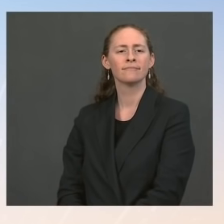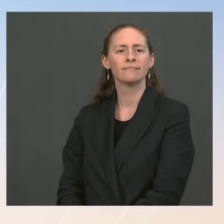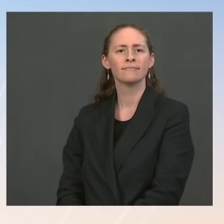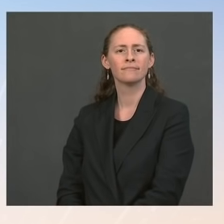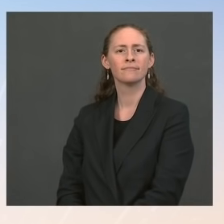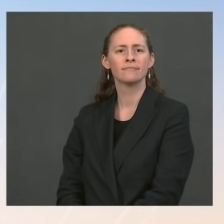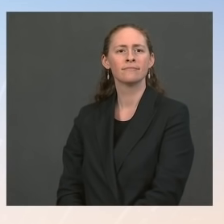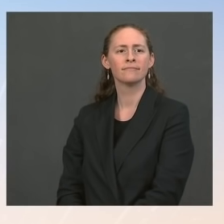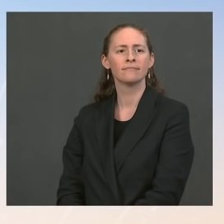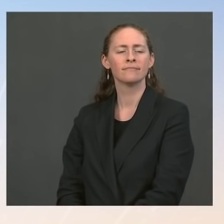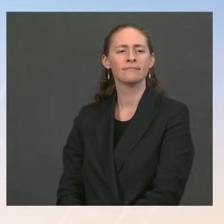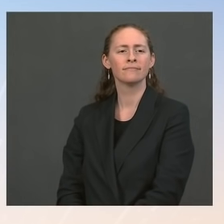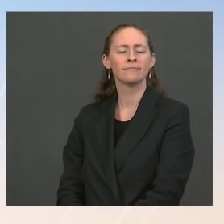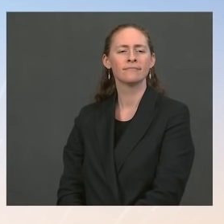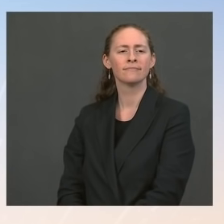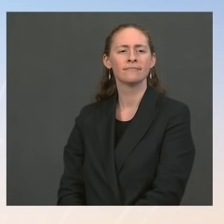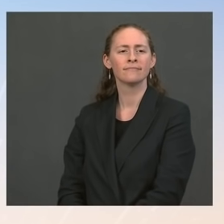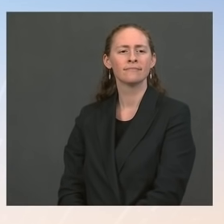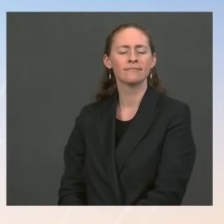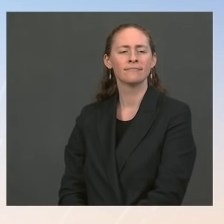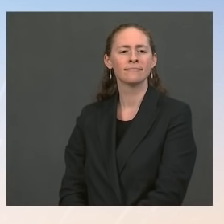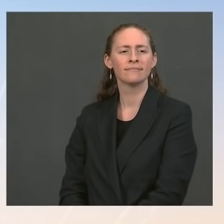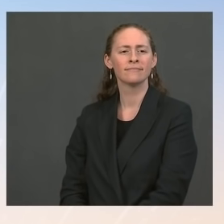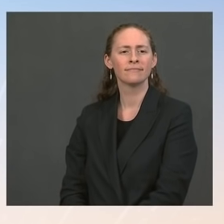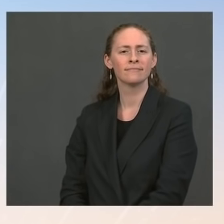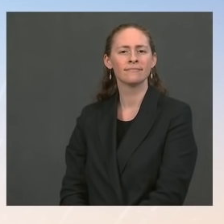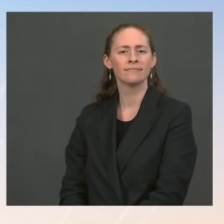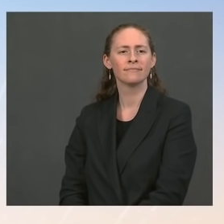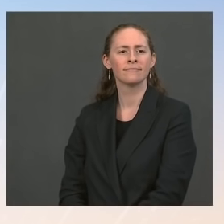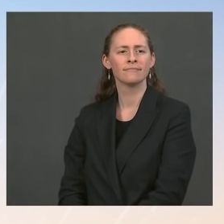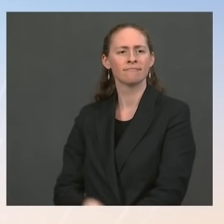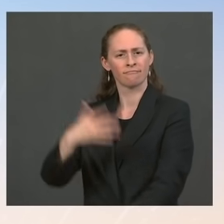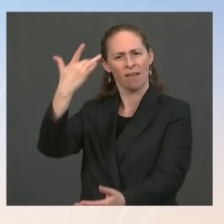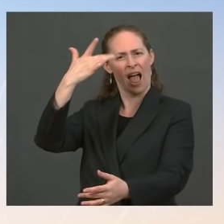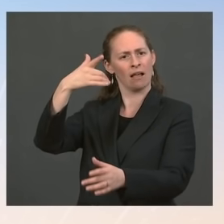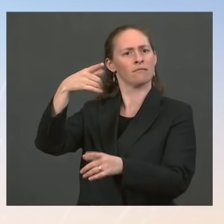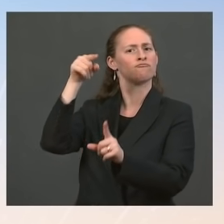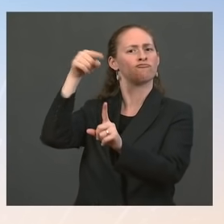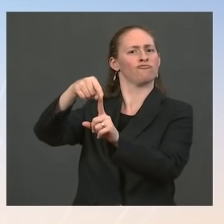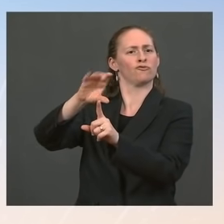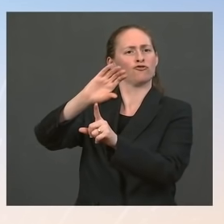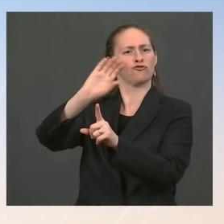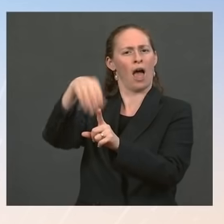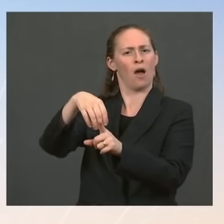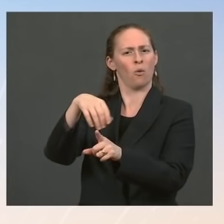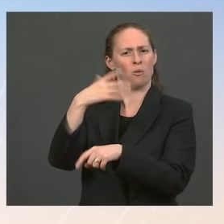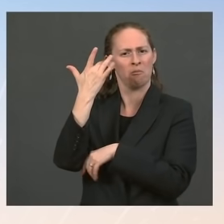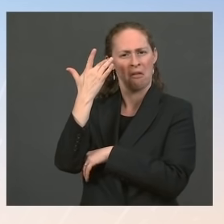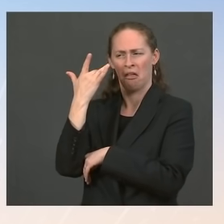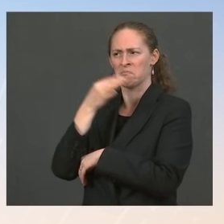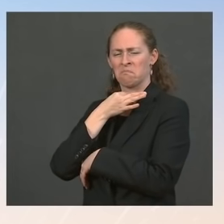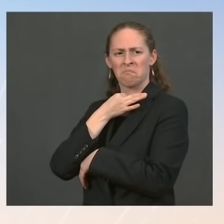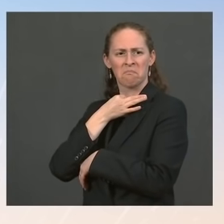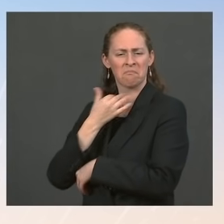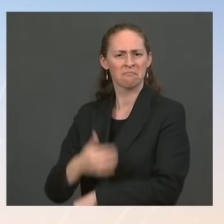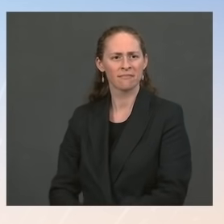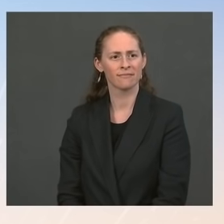why, in specifics, did you pick Chicago? And you know I don't want a general answer. Ms. Psaki: Okay, Lynn. Always a pleasure to see you.